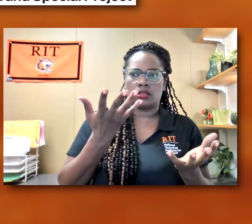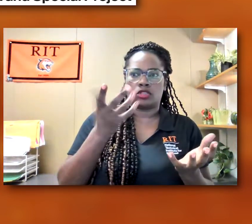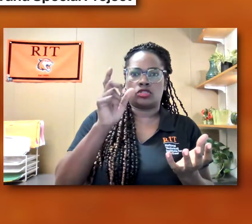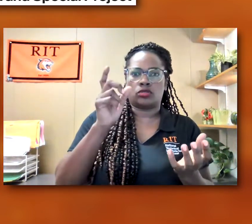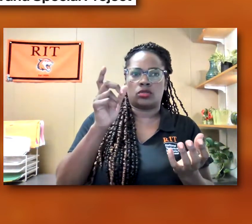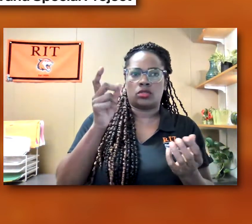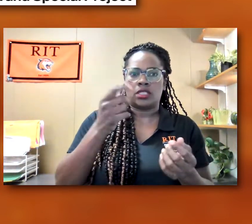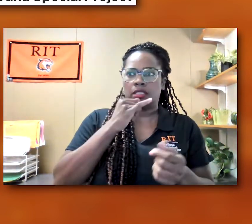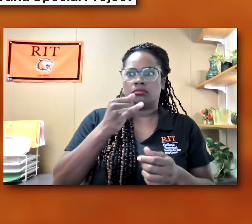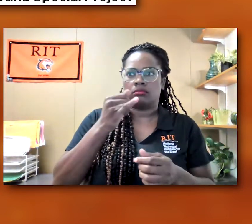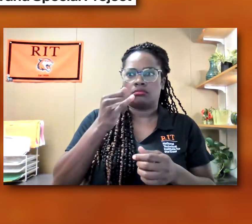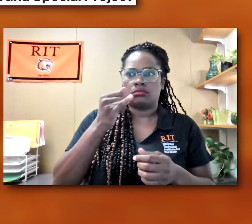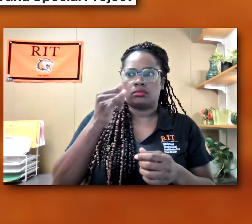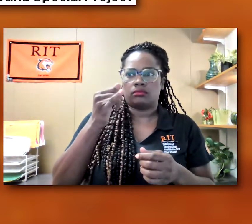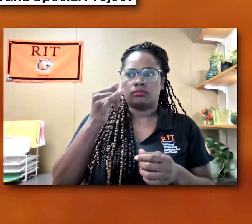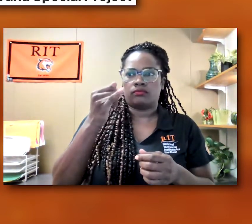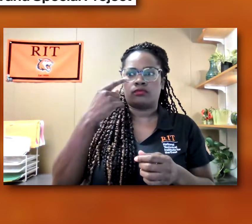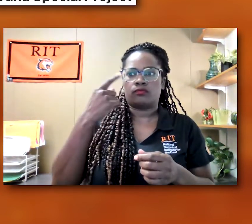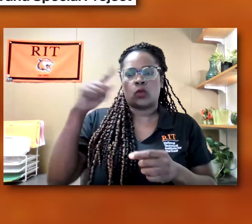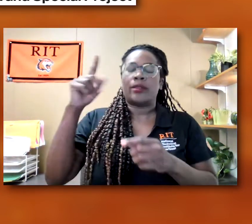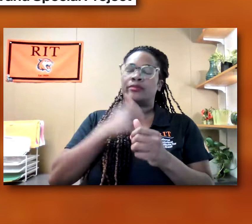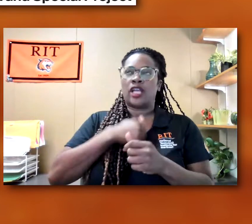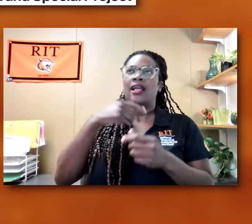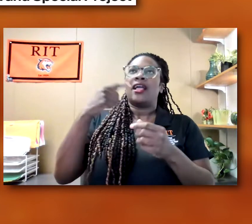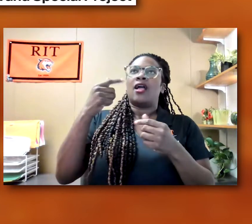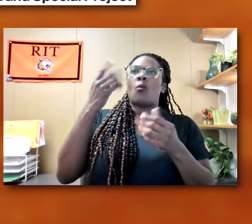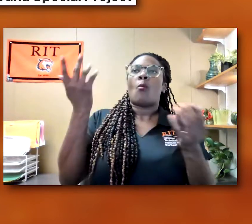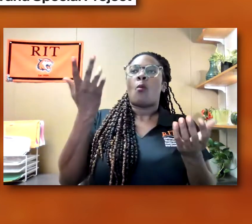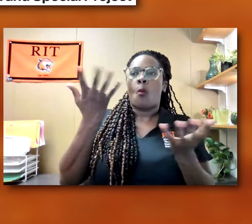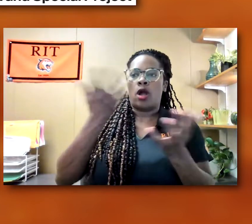to let me know which you think--